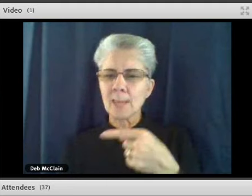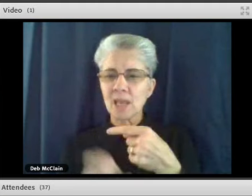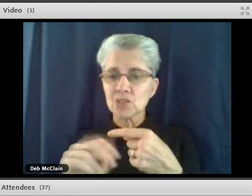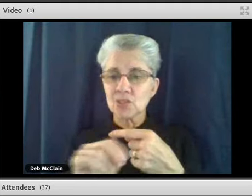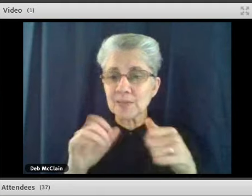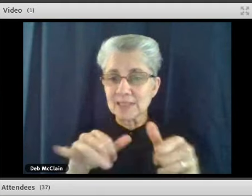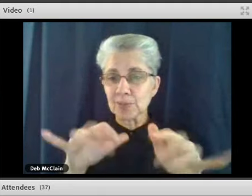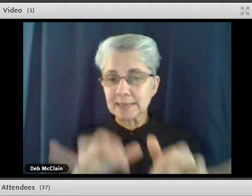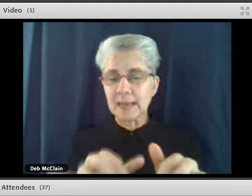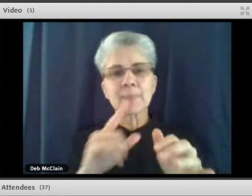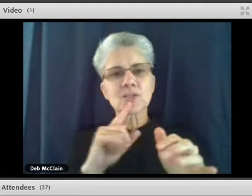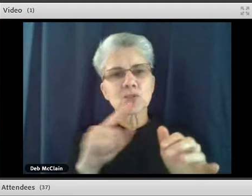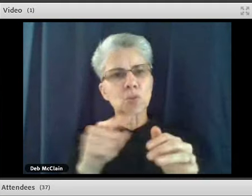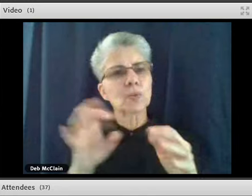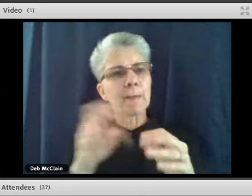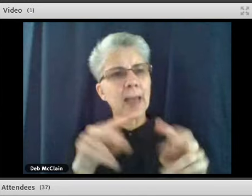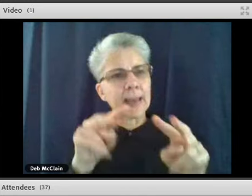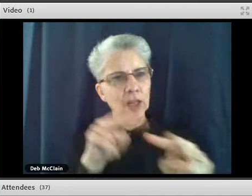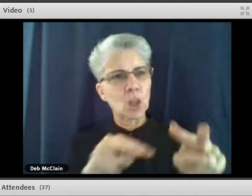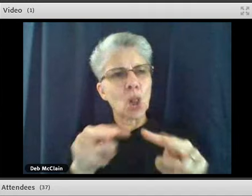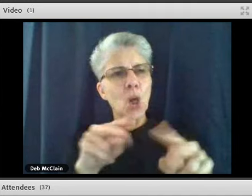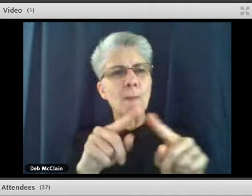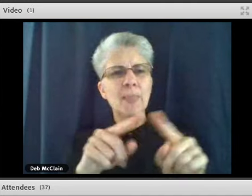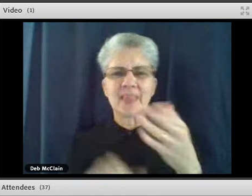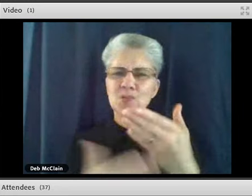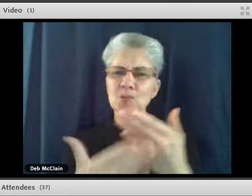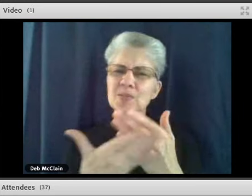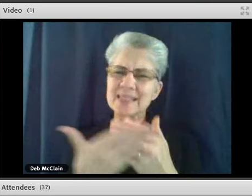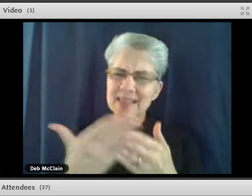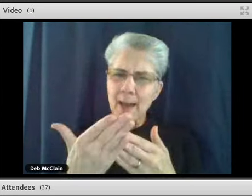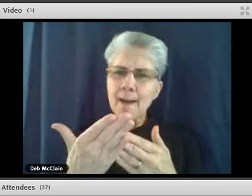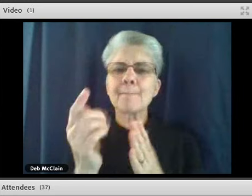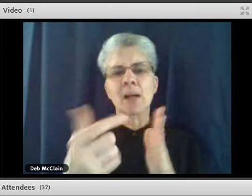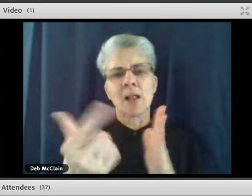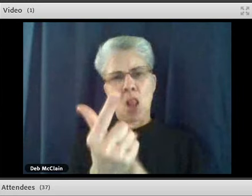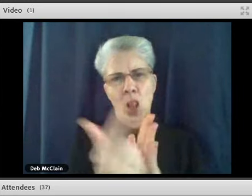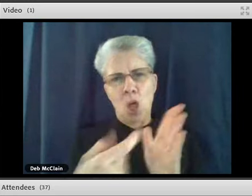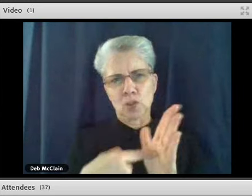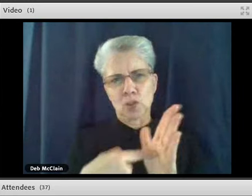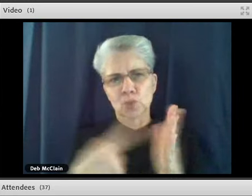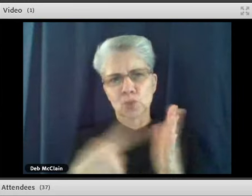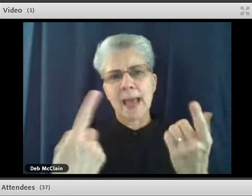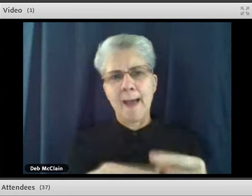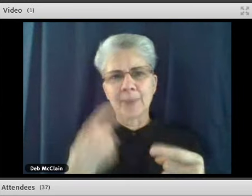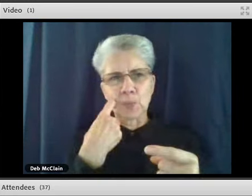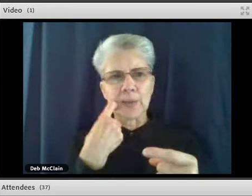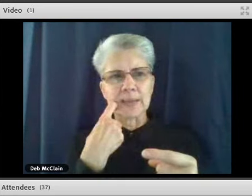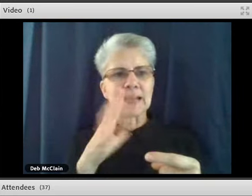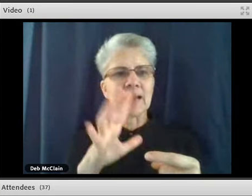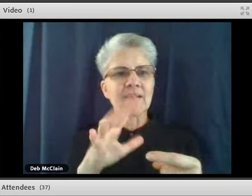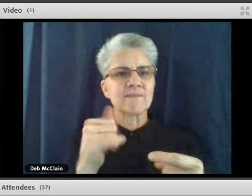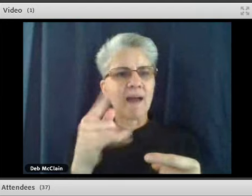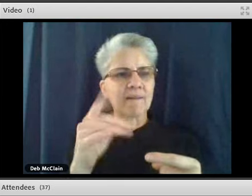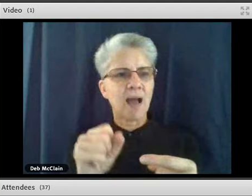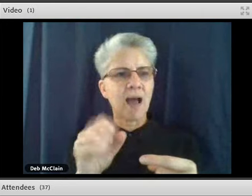Sharon's still typing, so I'll come back to you. So, you guys can come back, and look at this. But these are some of the lawsuits that have happened recently.